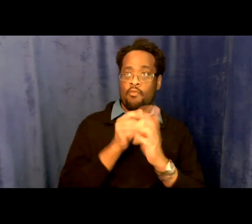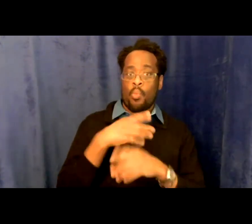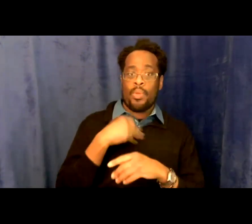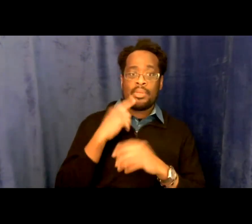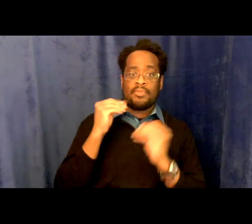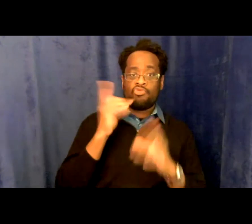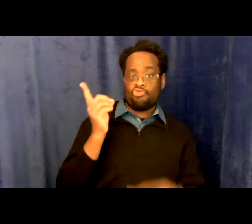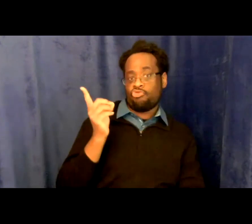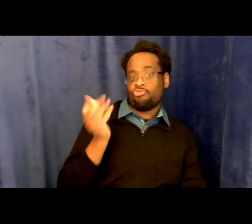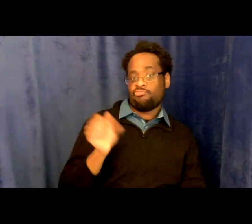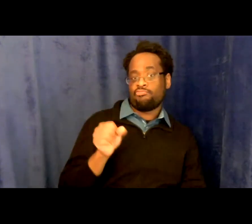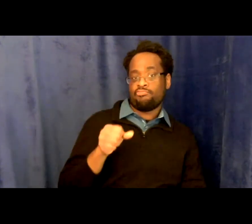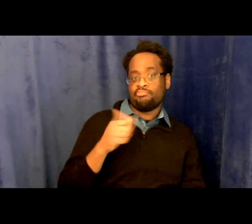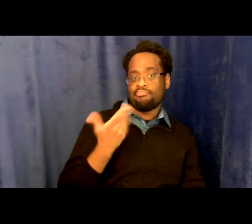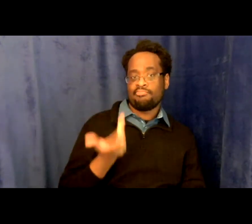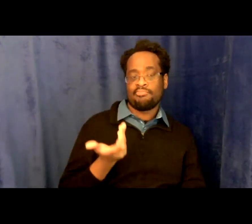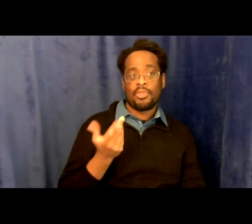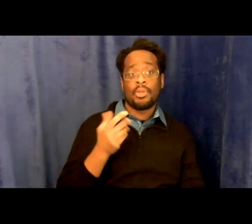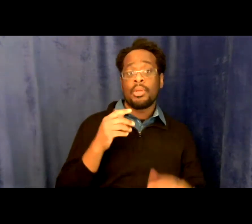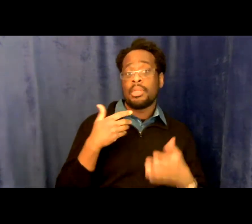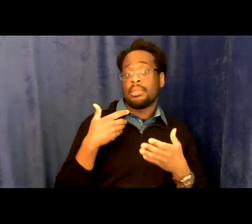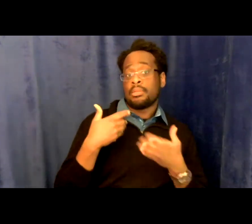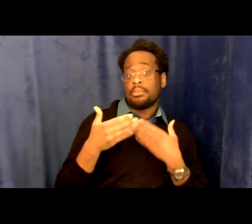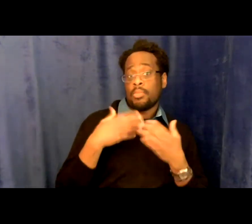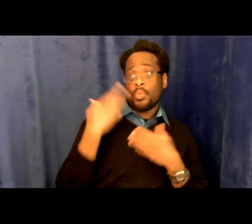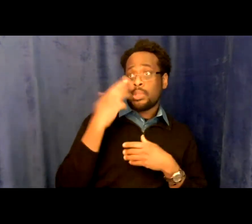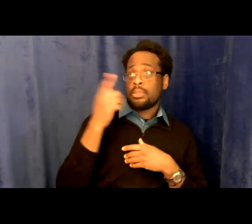deaf school and started teaching there so that's how they end up with white teachers in that area